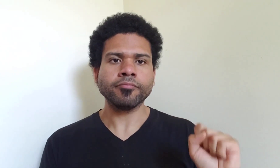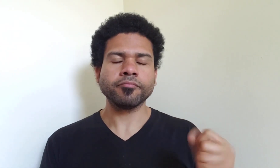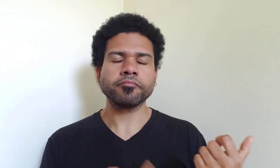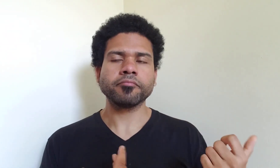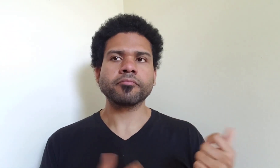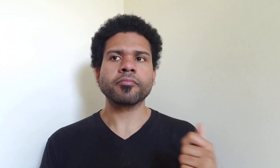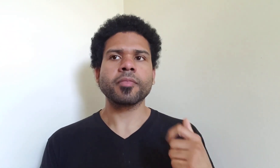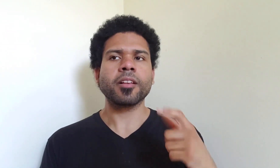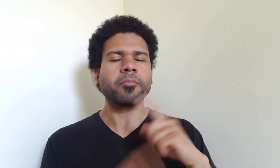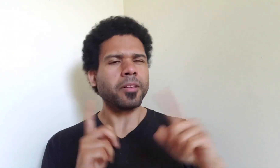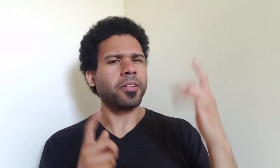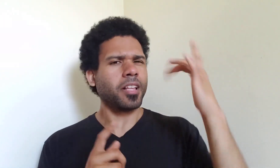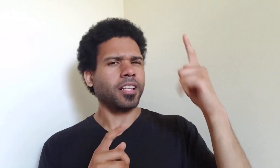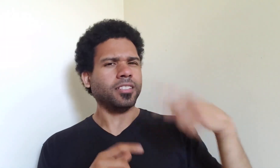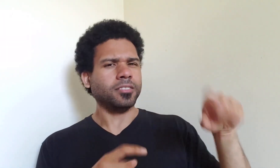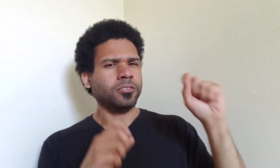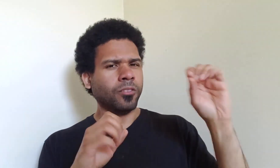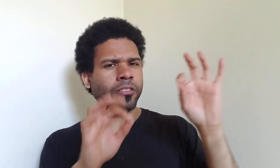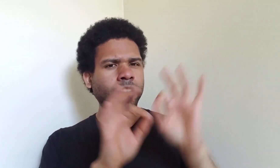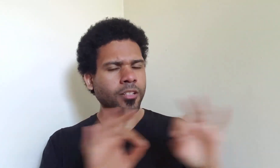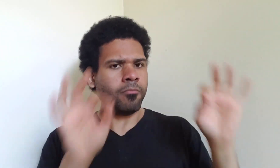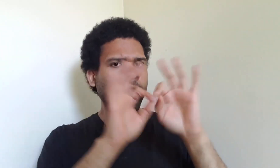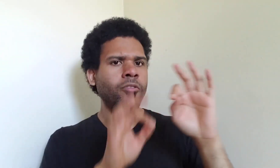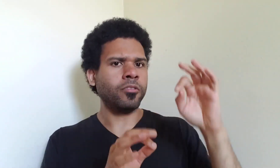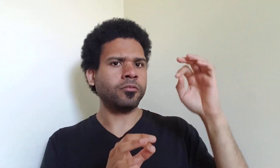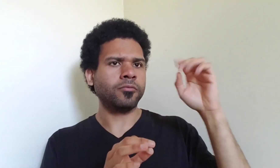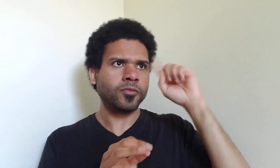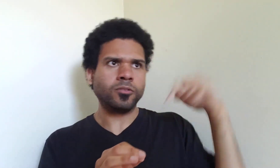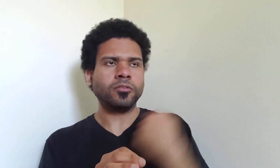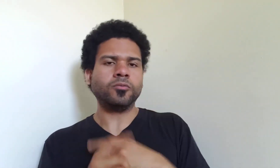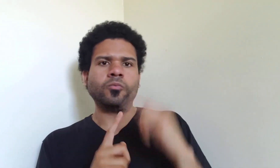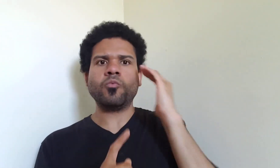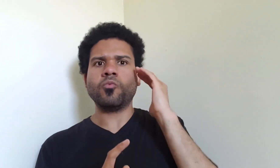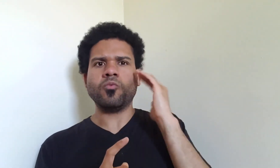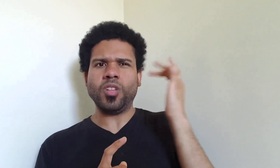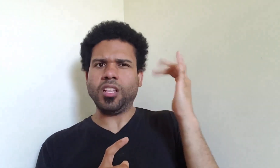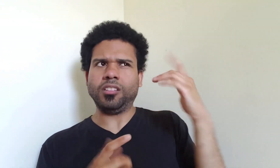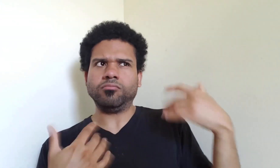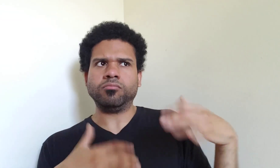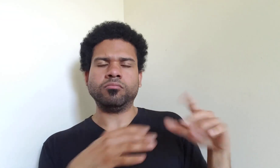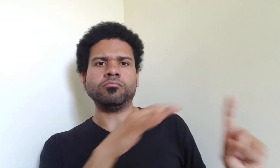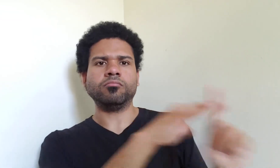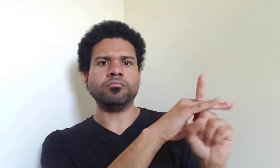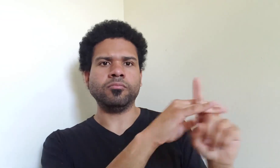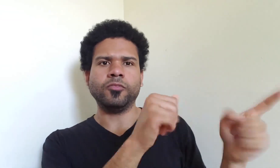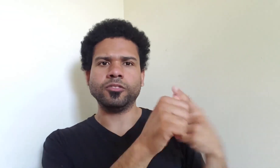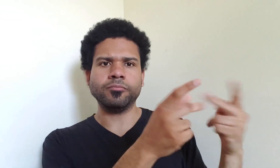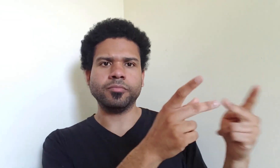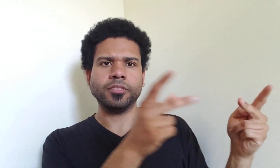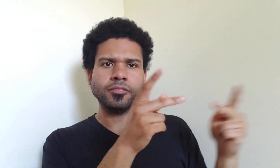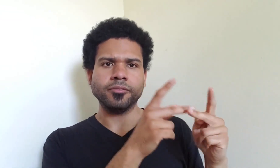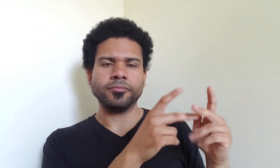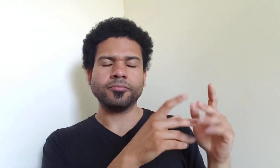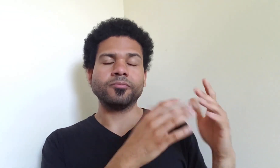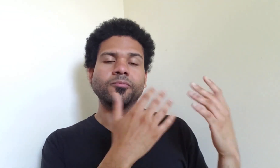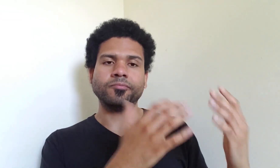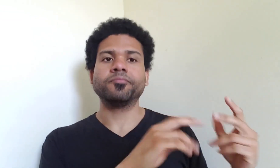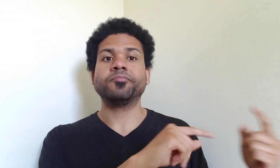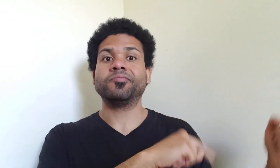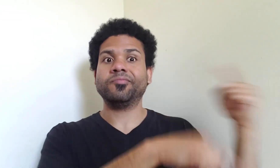Why are these resources so important for us to know in the first place?